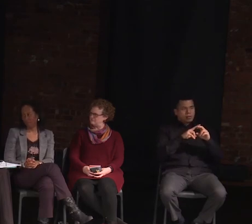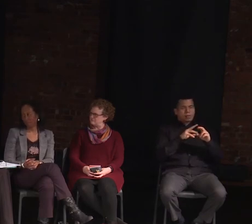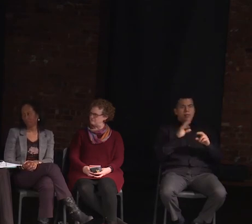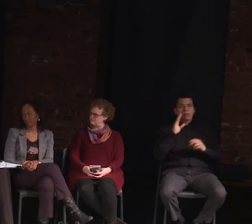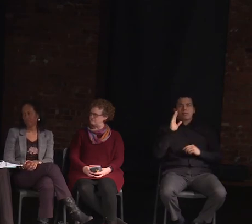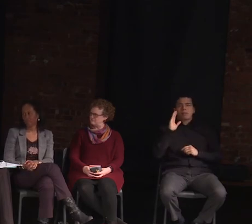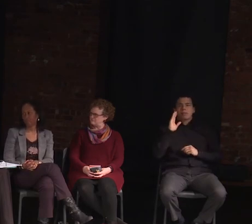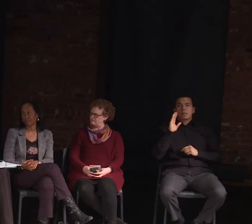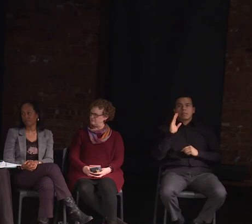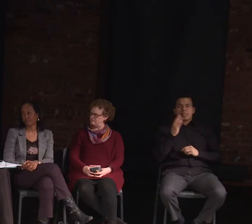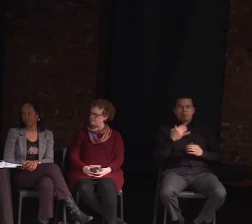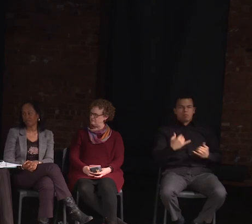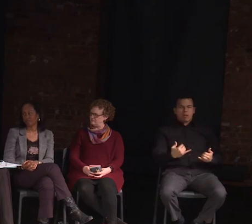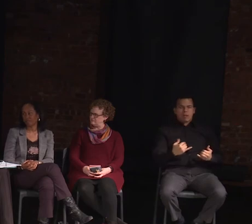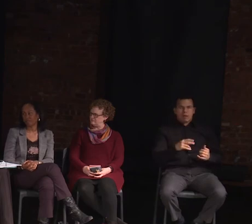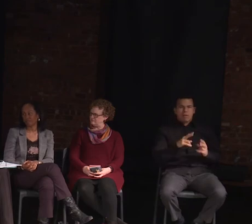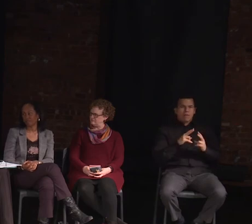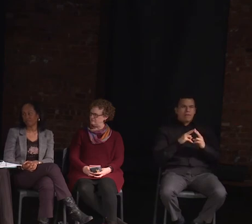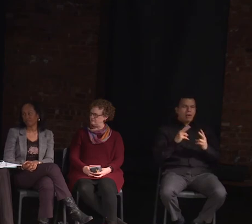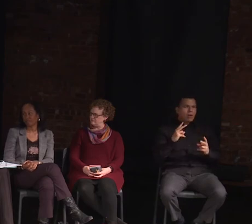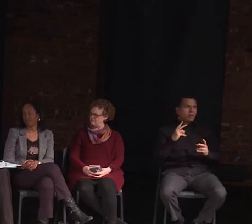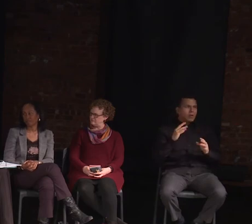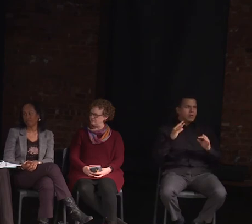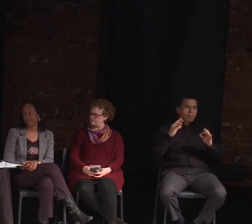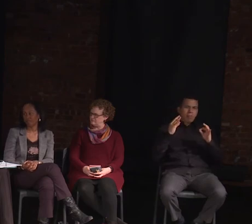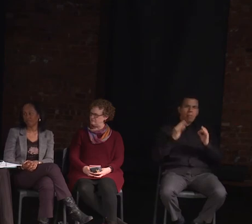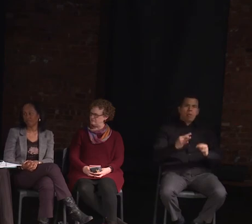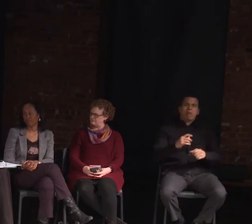fertile moment in terms of artistic activity.